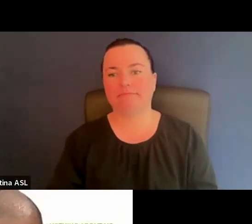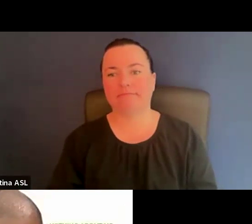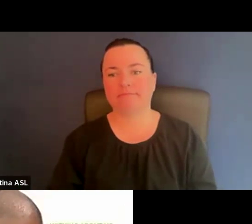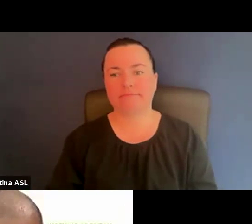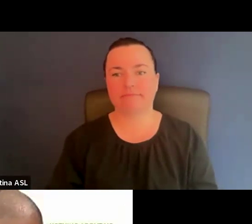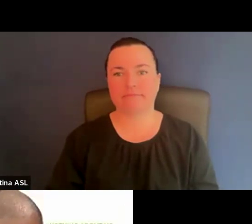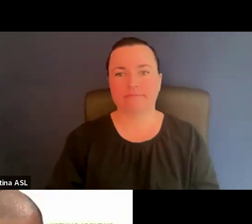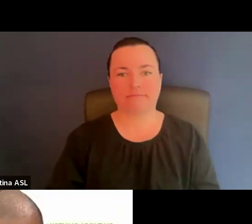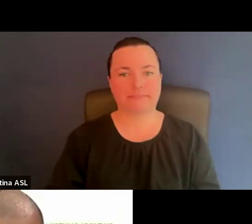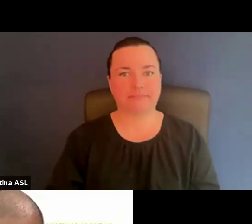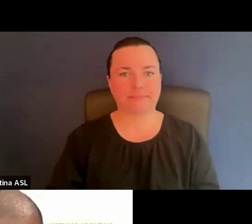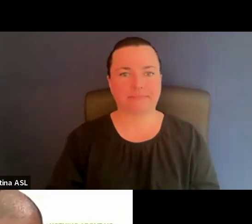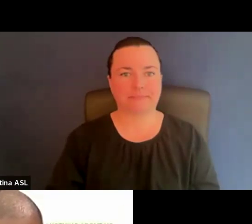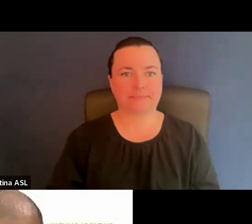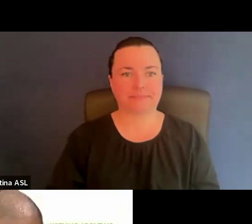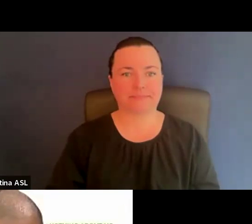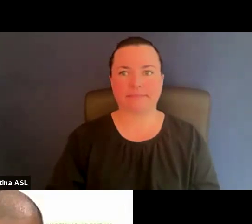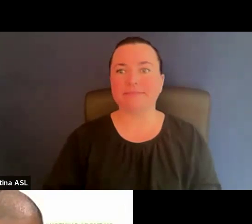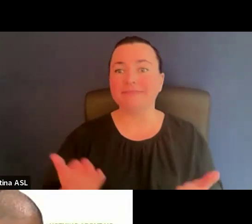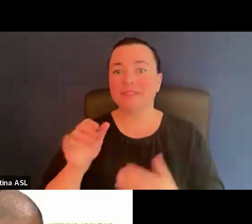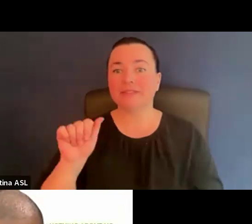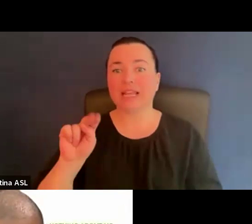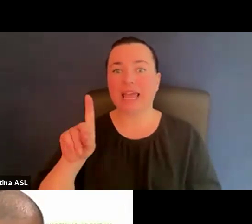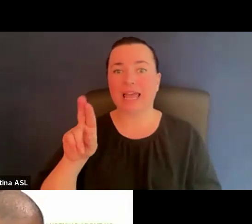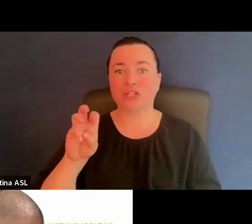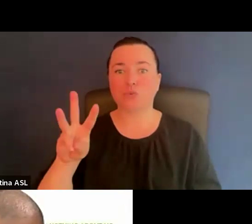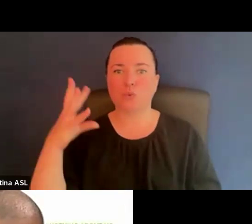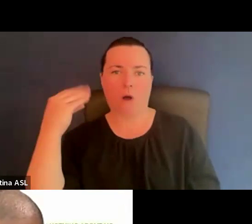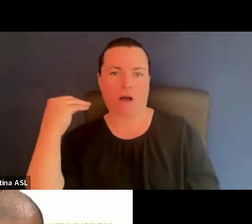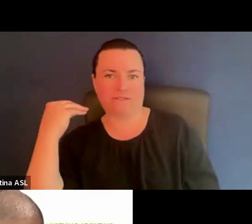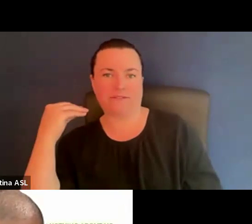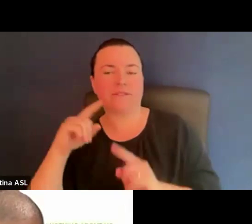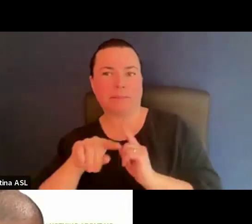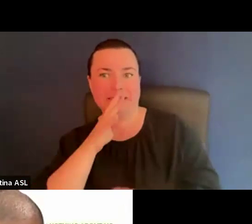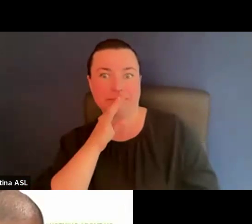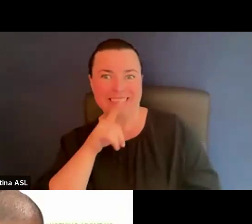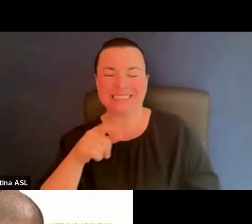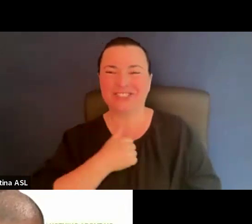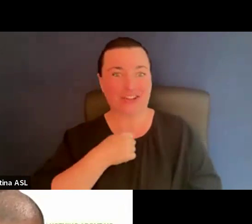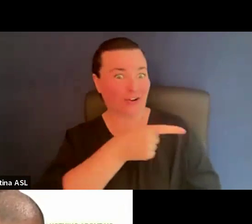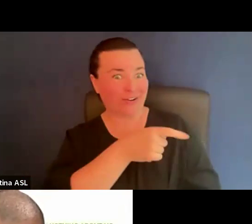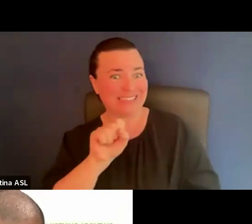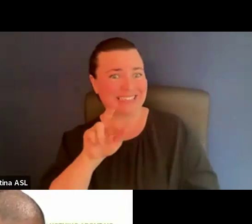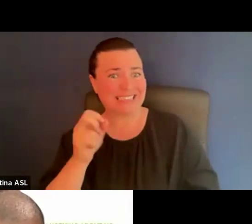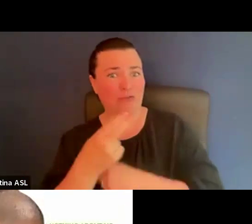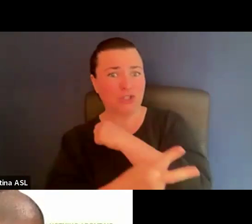[Andrew] Actually... This is Andrew, sorry. Sarah stole what I was gonna say. So curse you Sarah,